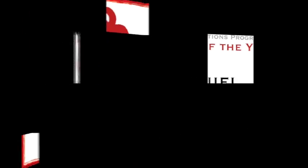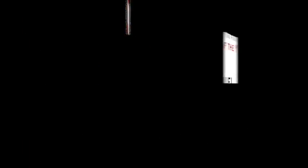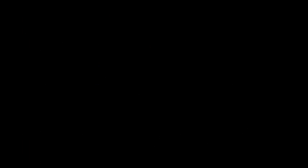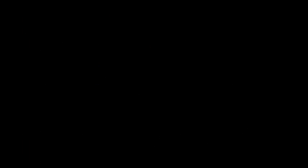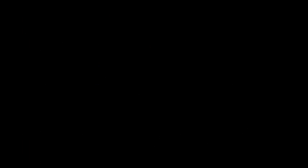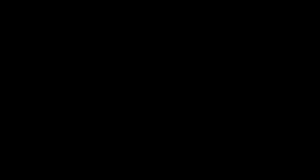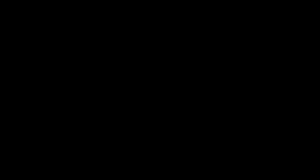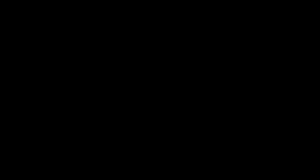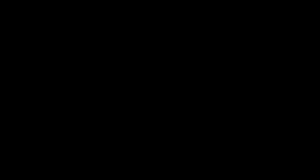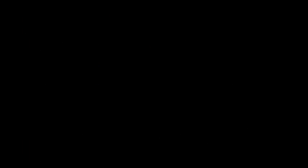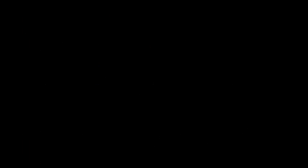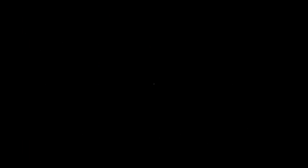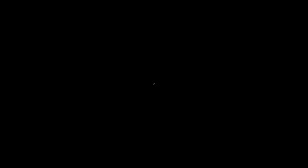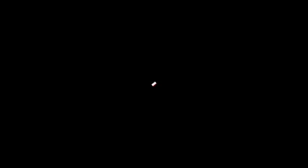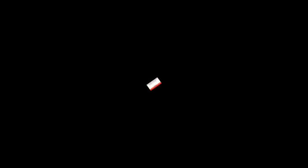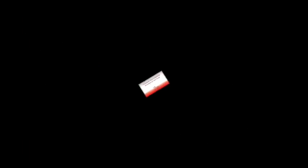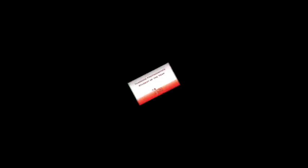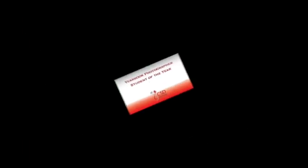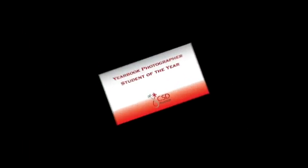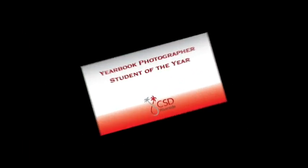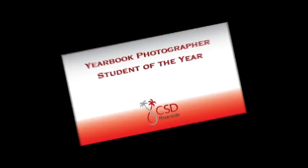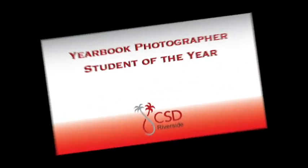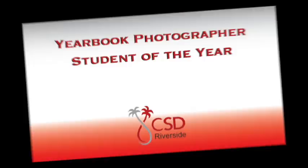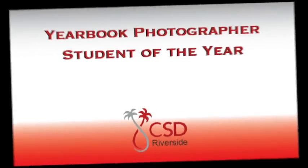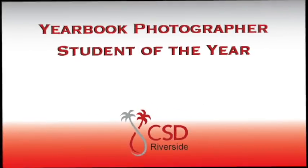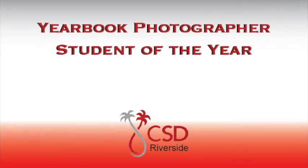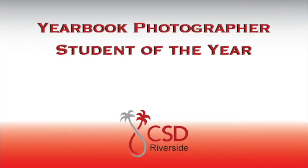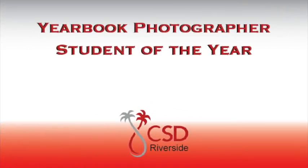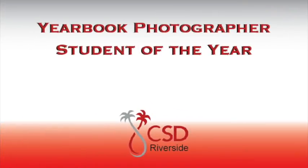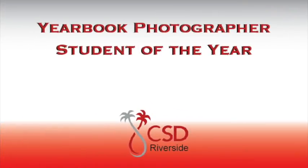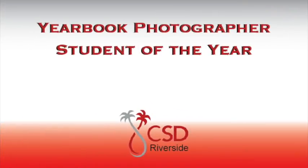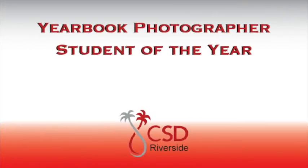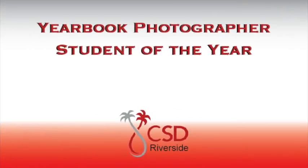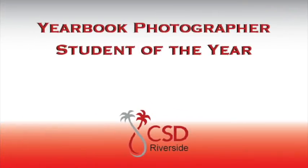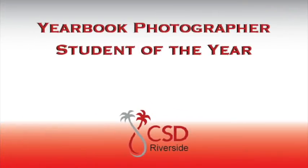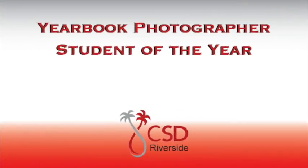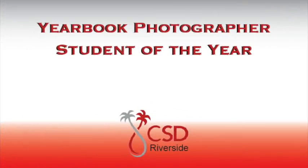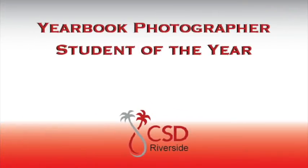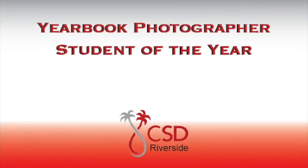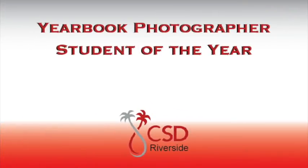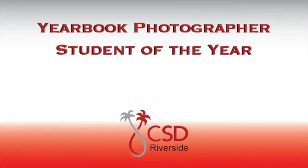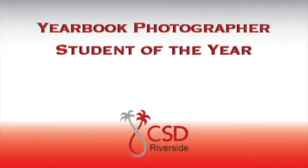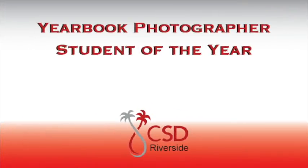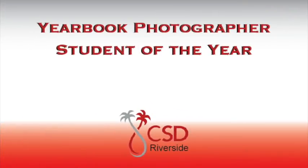Hi Kavango